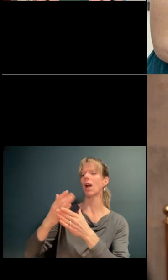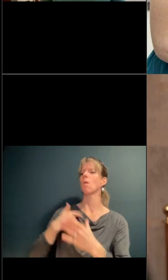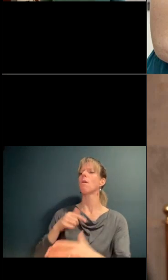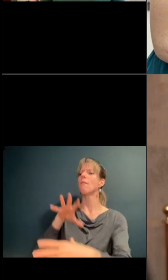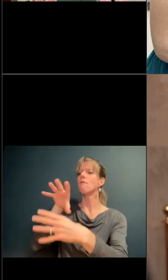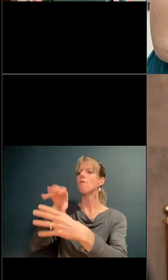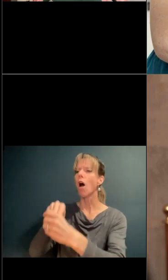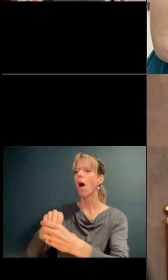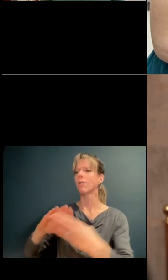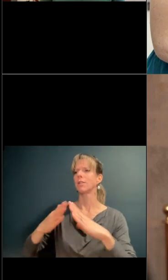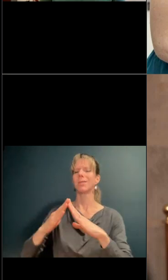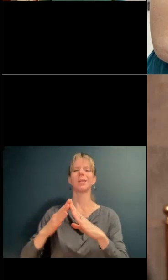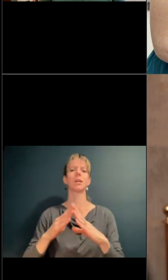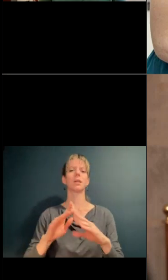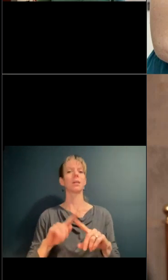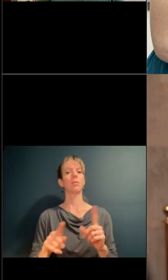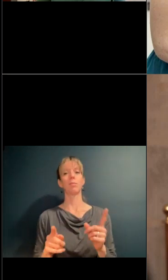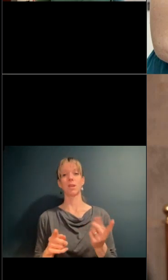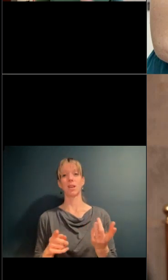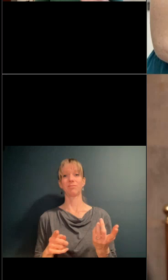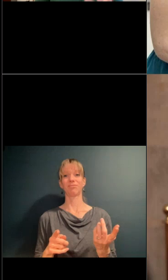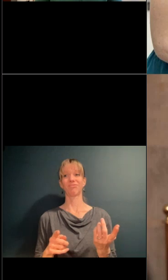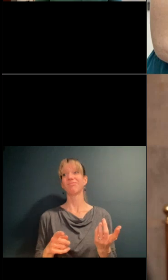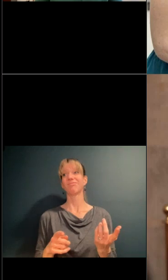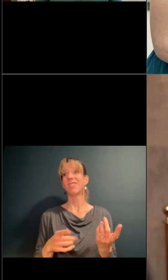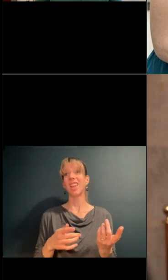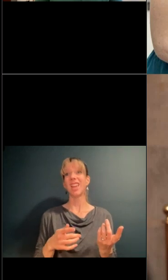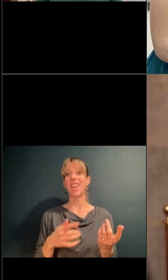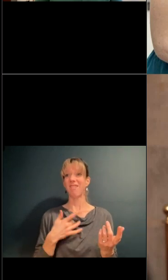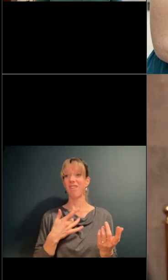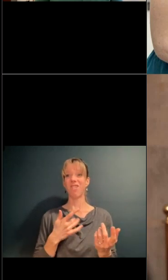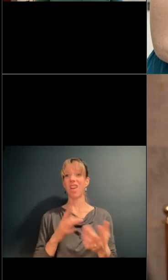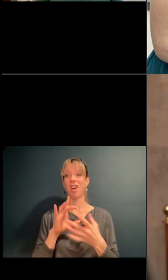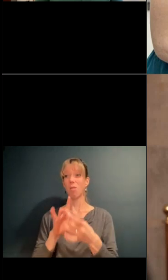But it is hard to belong or feel like you belong if you are just not there.